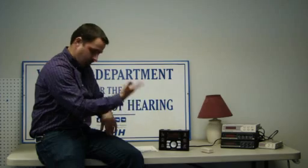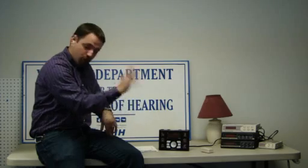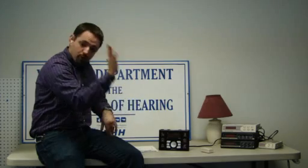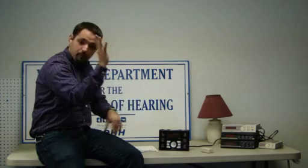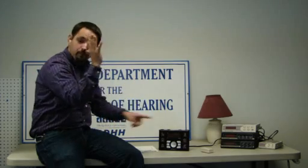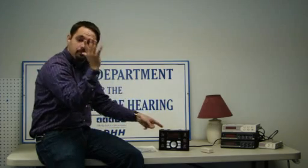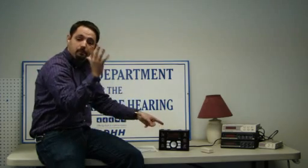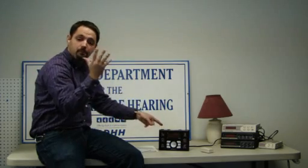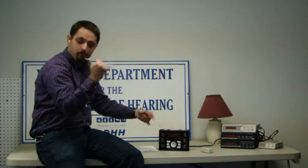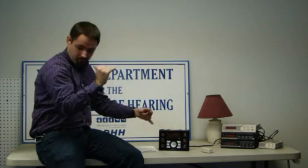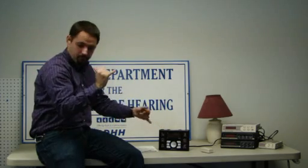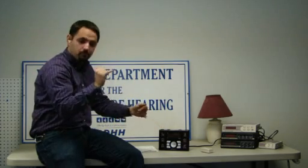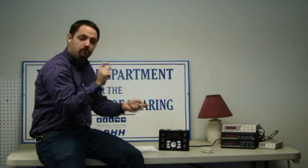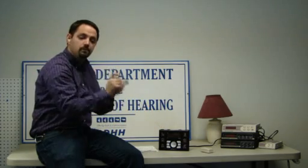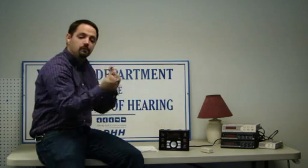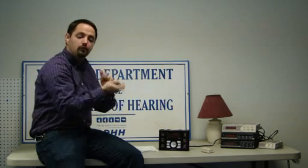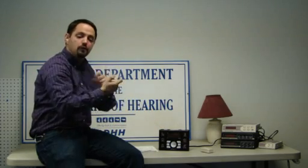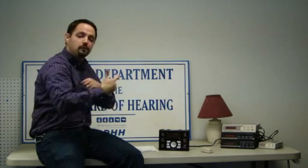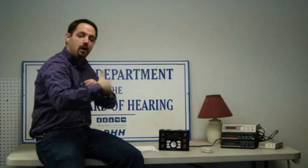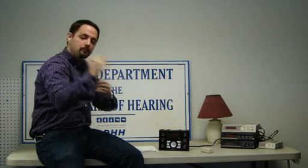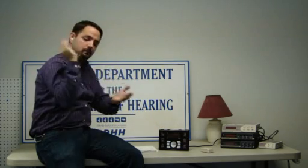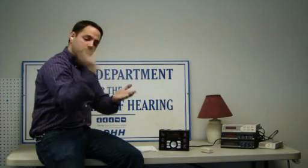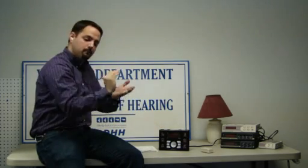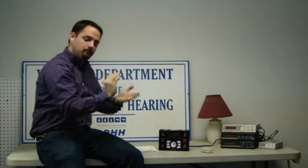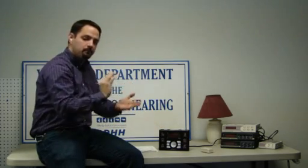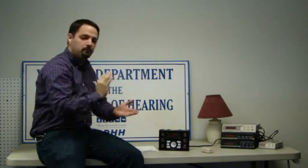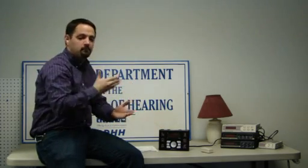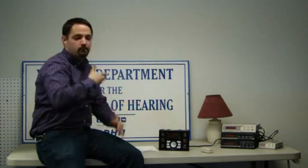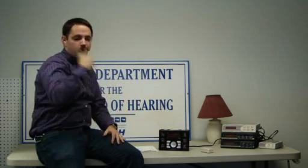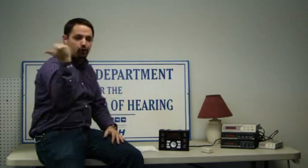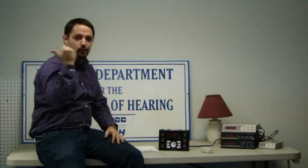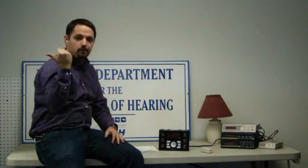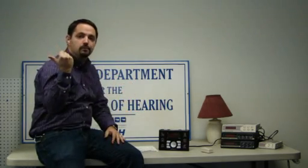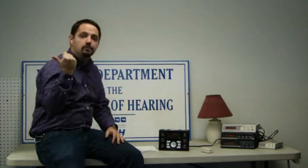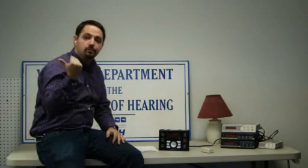Finished! Now, the time changed time reduced, its better